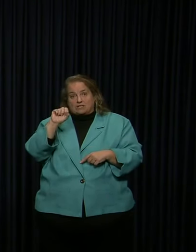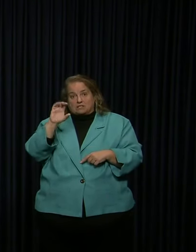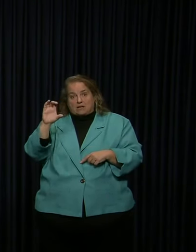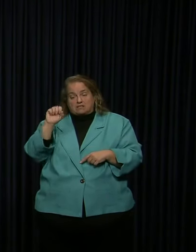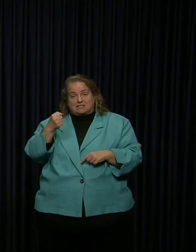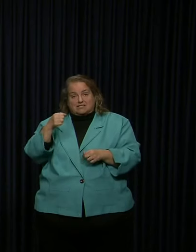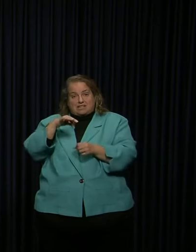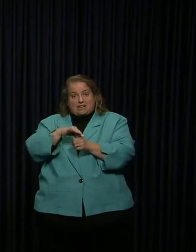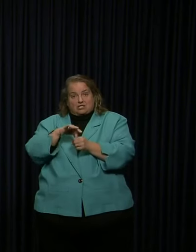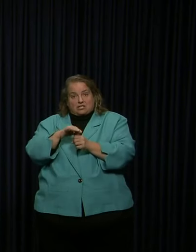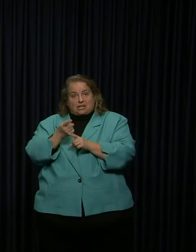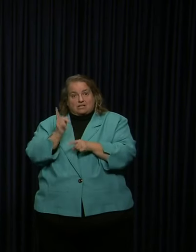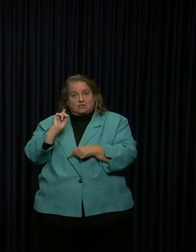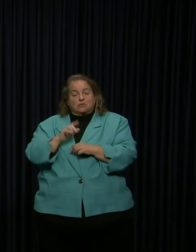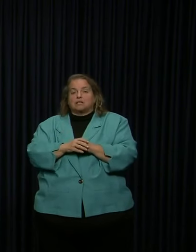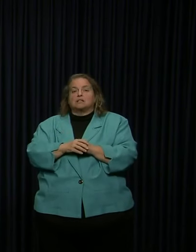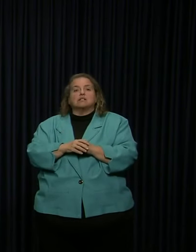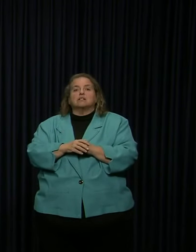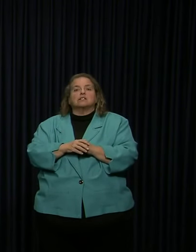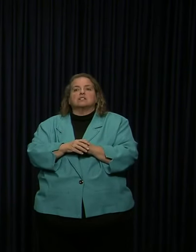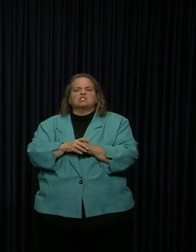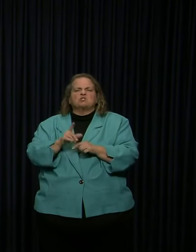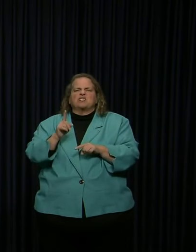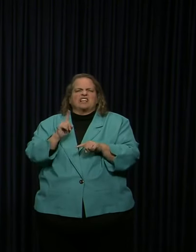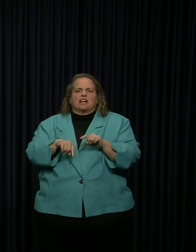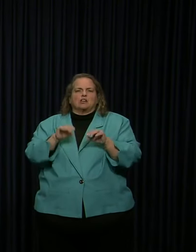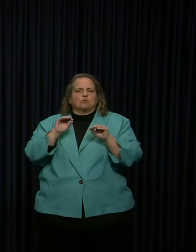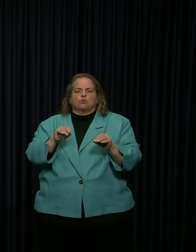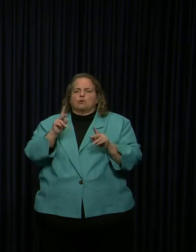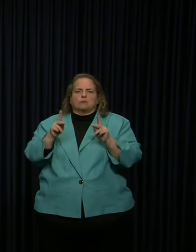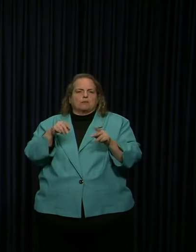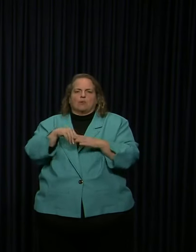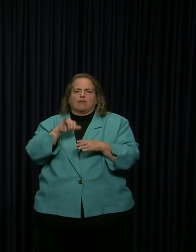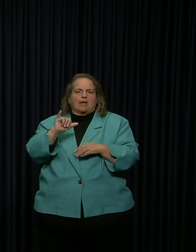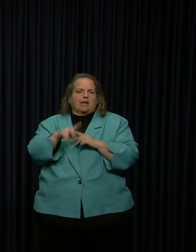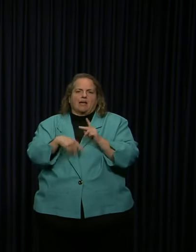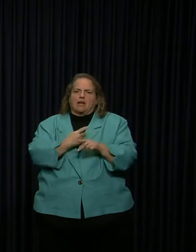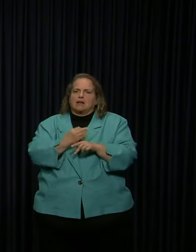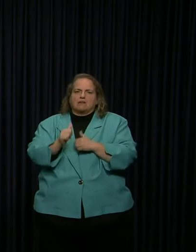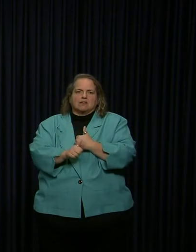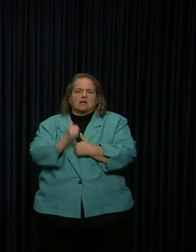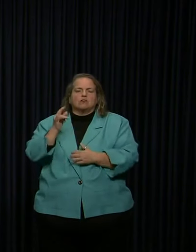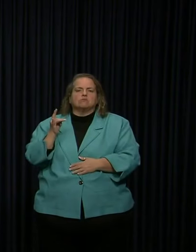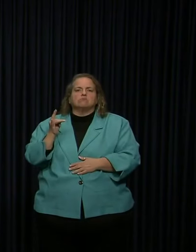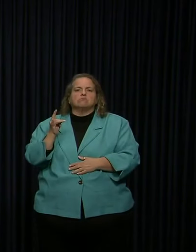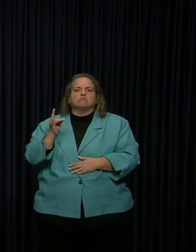THERE ARE CERTAINLY POINTS WITH THOSE WITH CERTAIN TYPES OF DISABILITIES THAT MAY HAVE TO